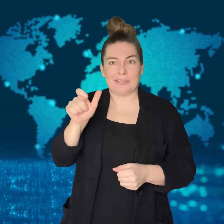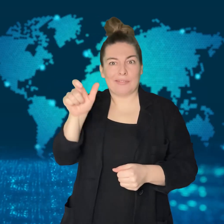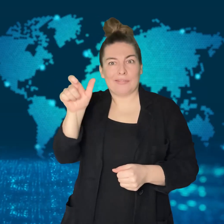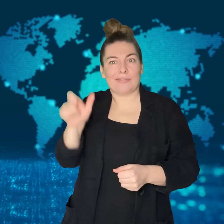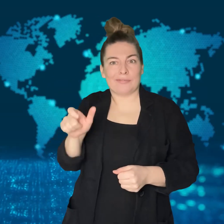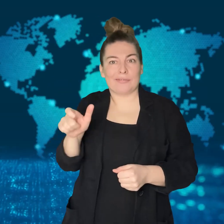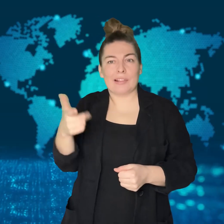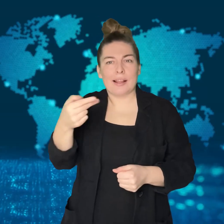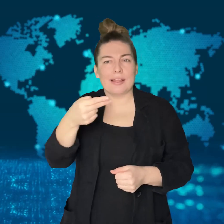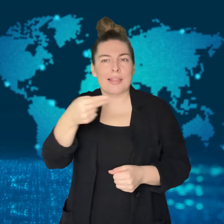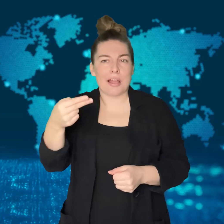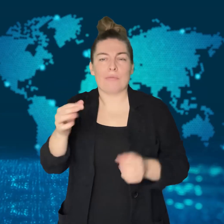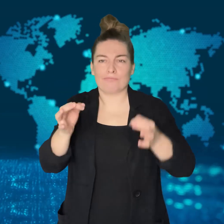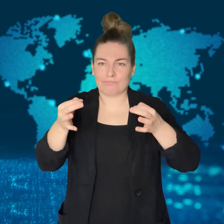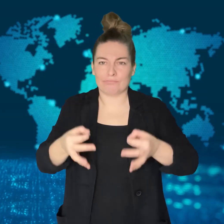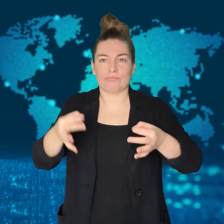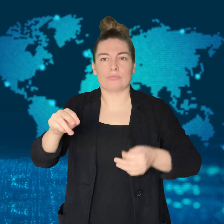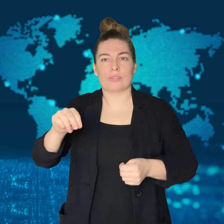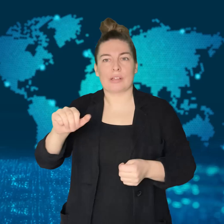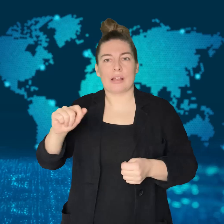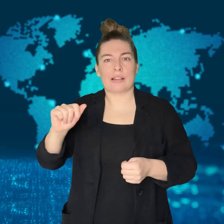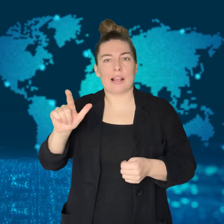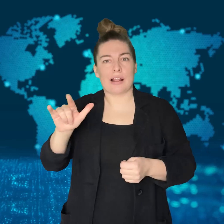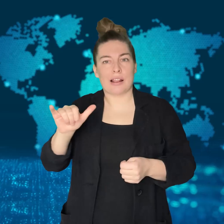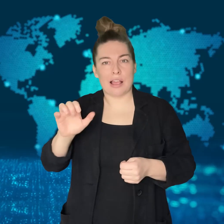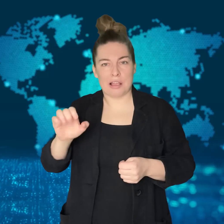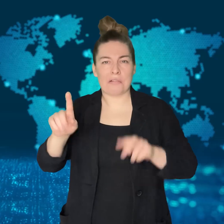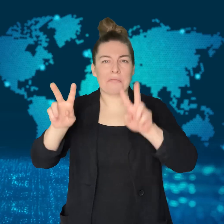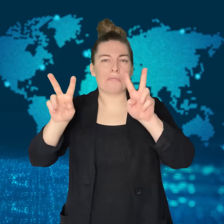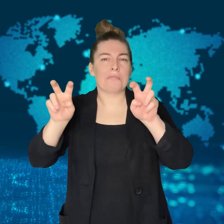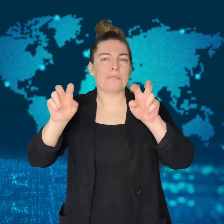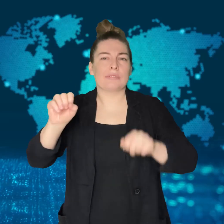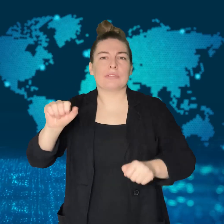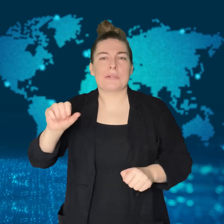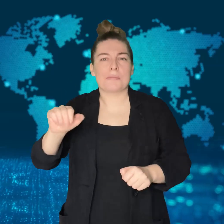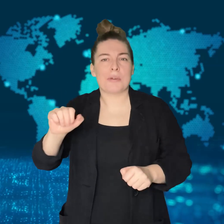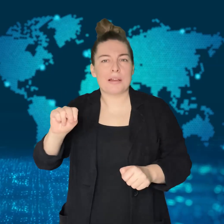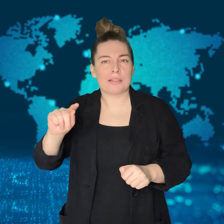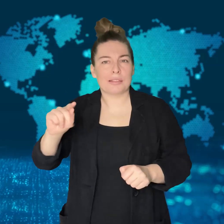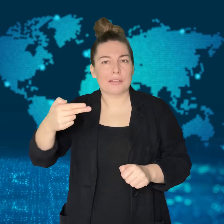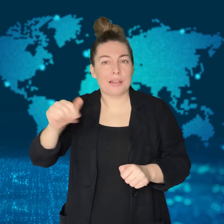The suspect has been identified as Natalie "Samantha" Rupnow.